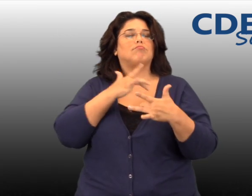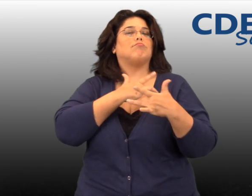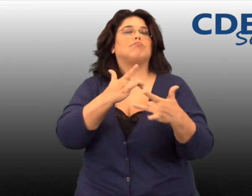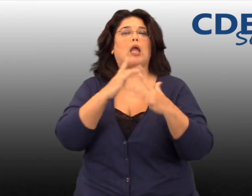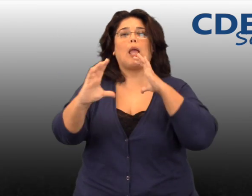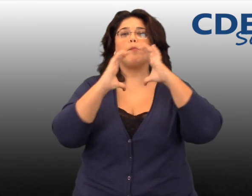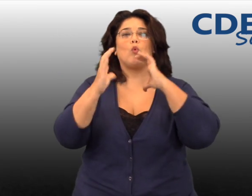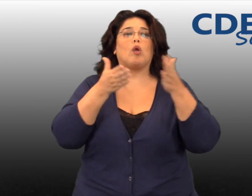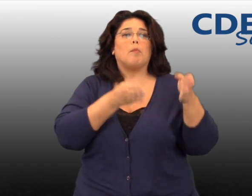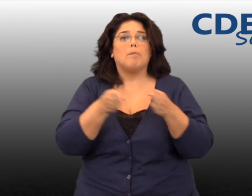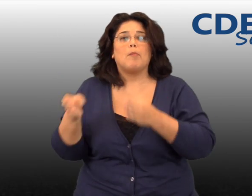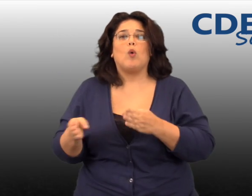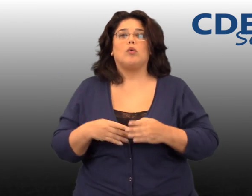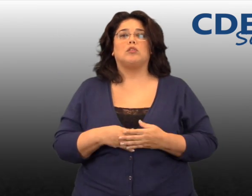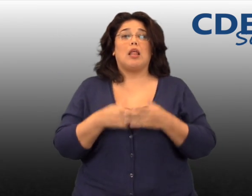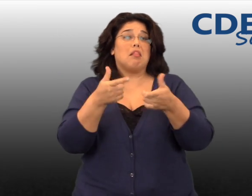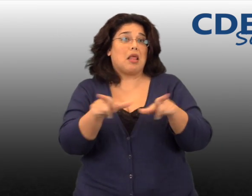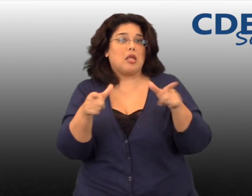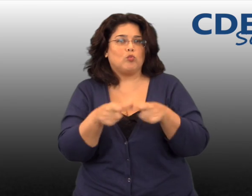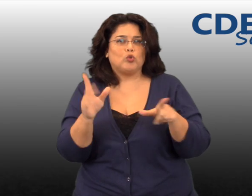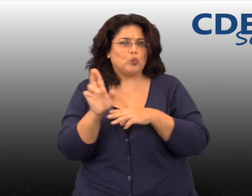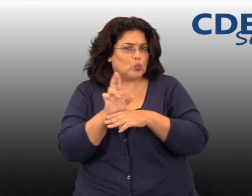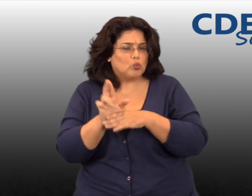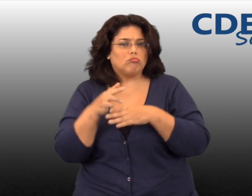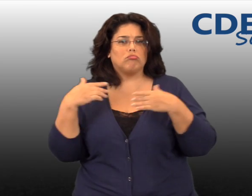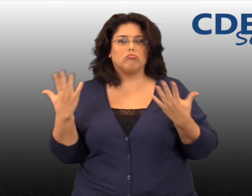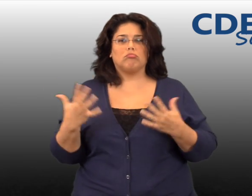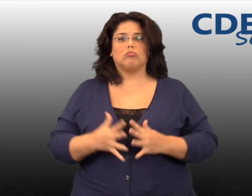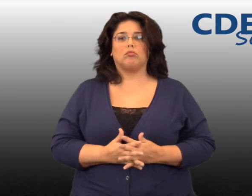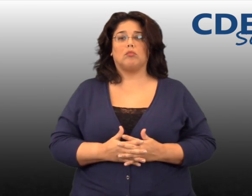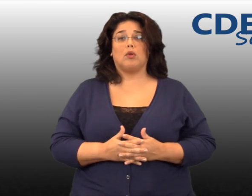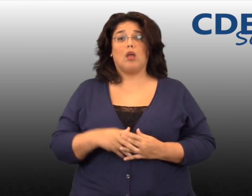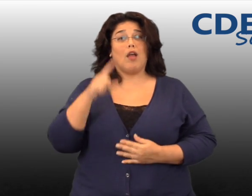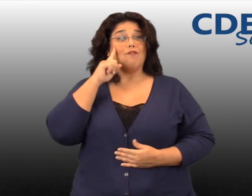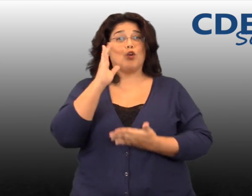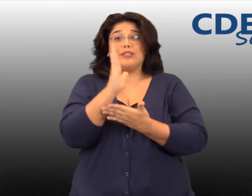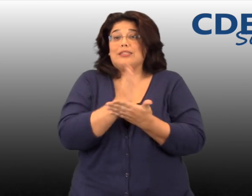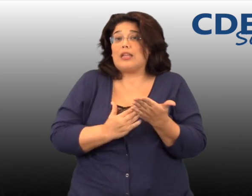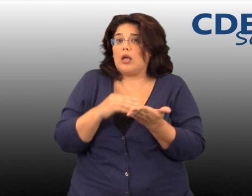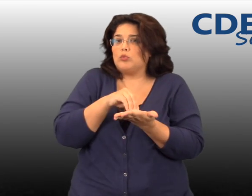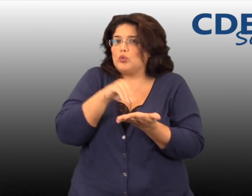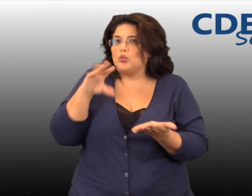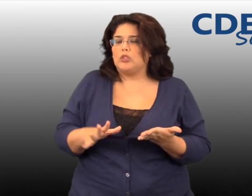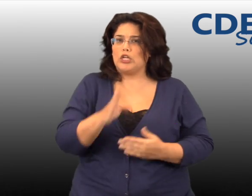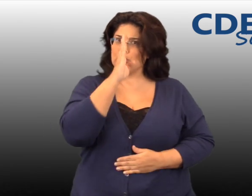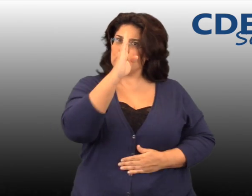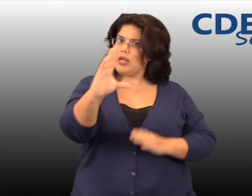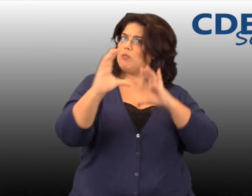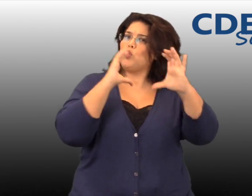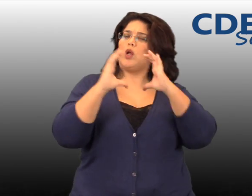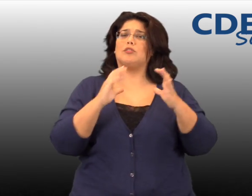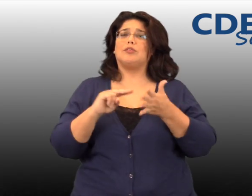data, and observations. For some students "direct communication" means through the use